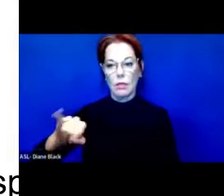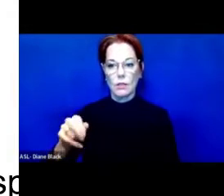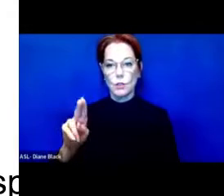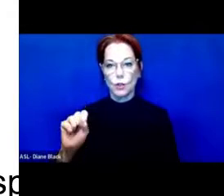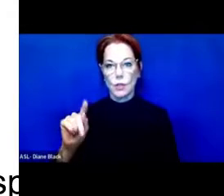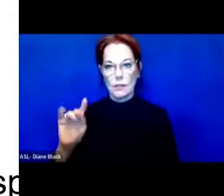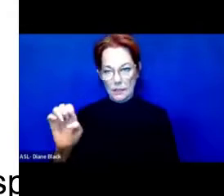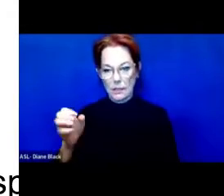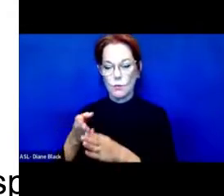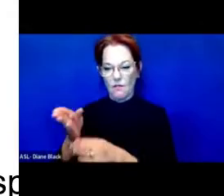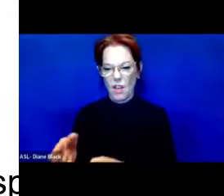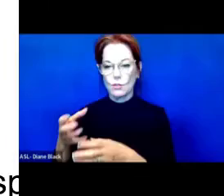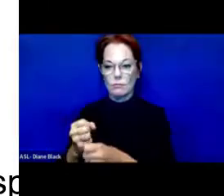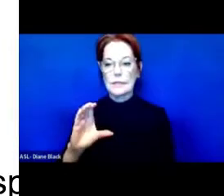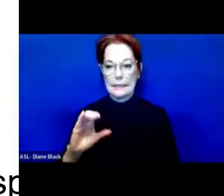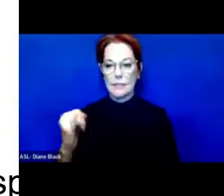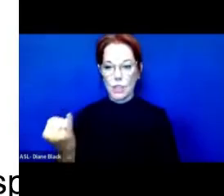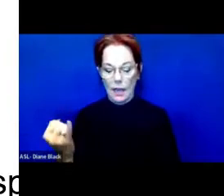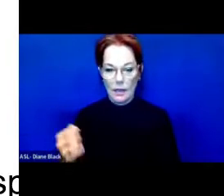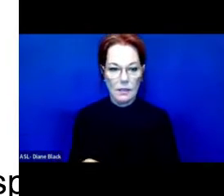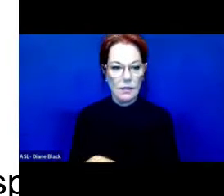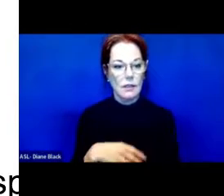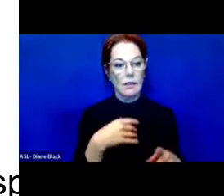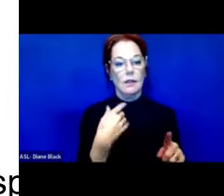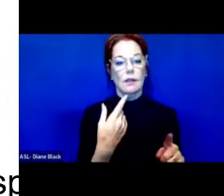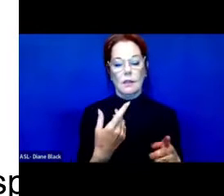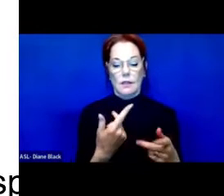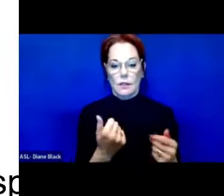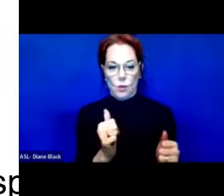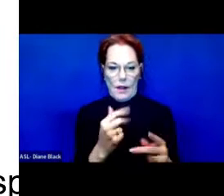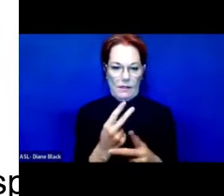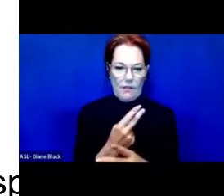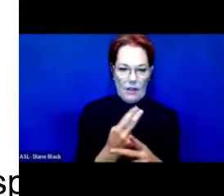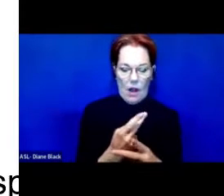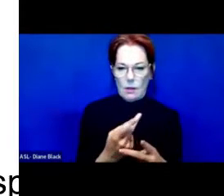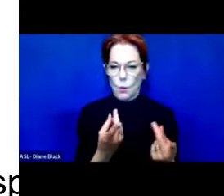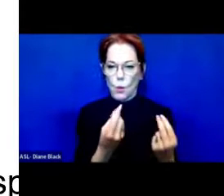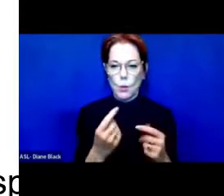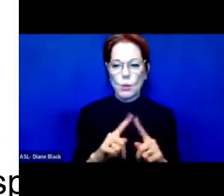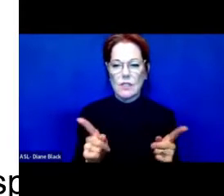working at that intersection. And to really help them figure out what they could be doing differently. So that report is